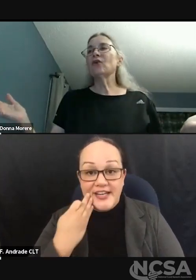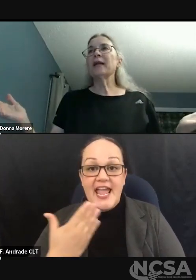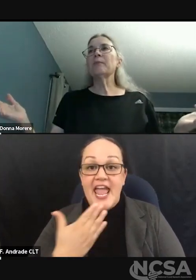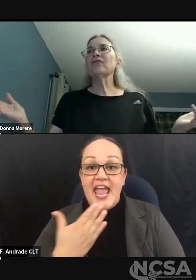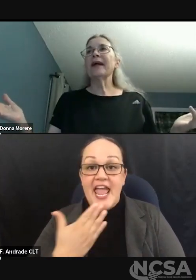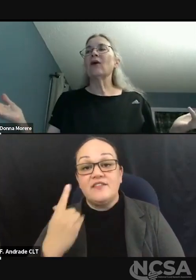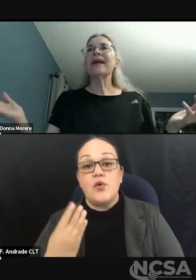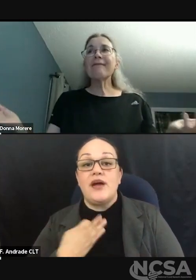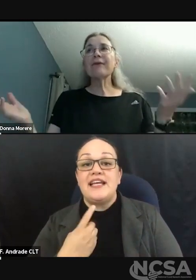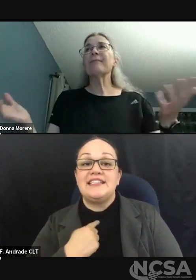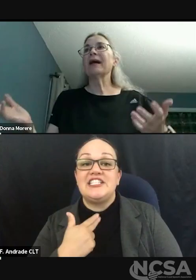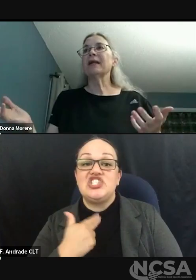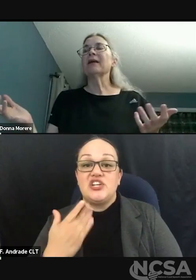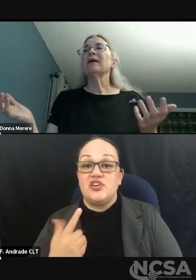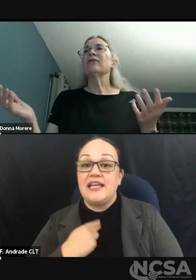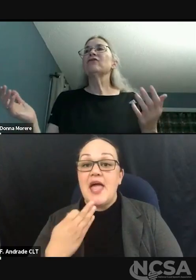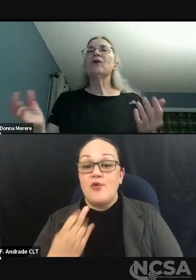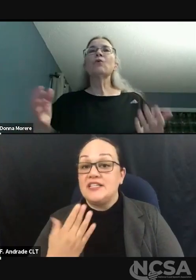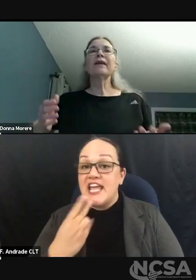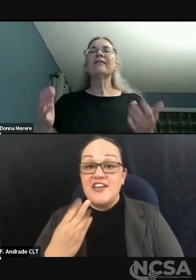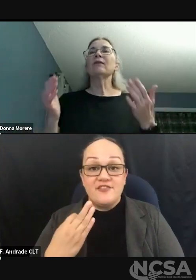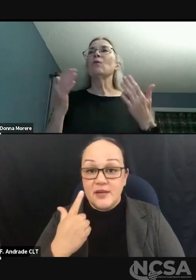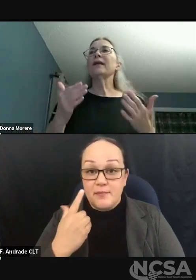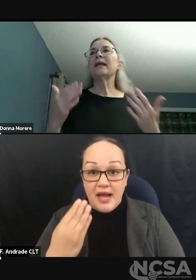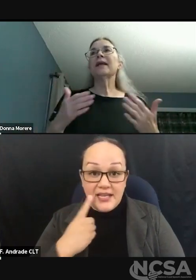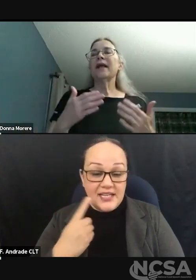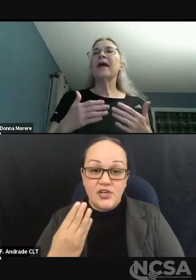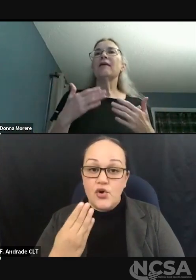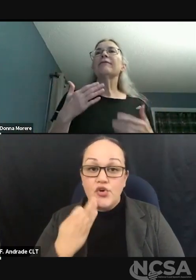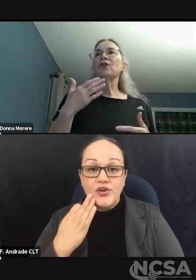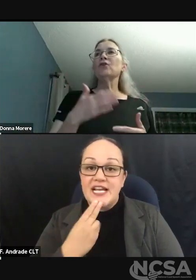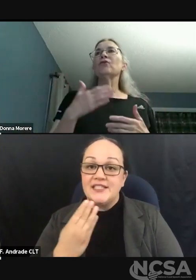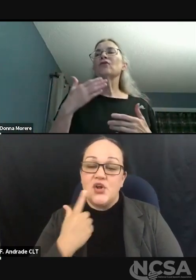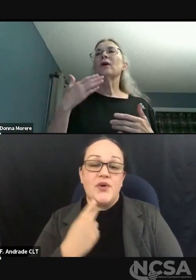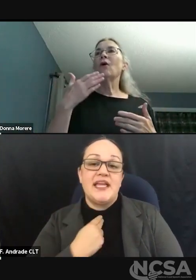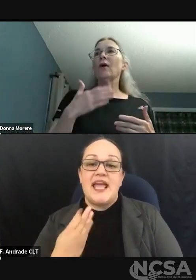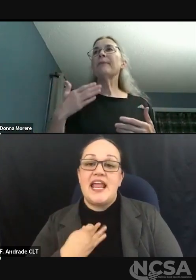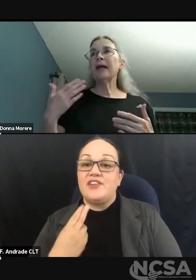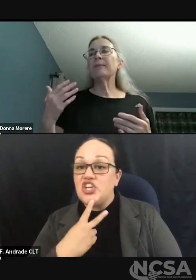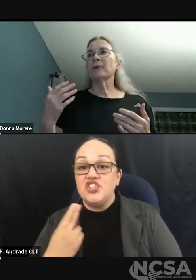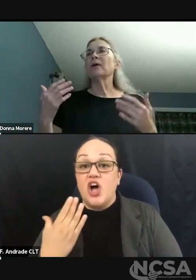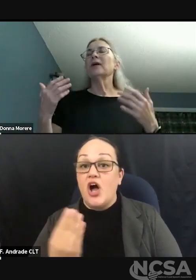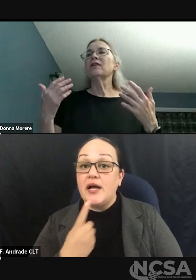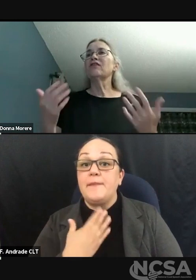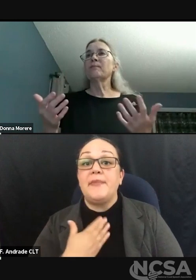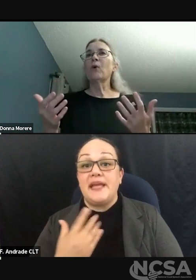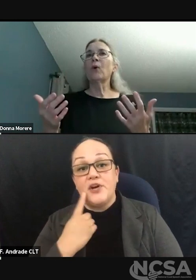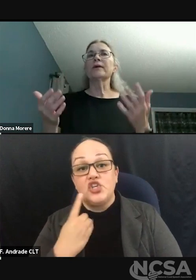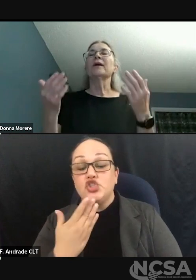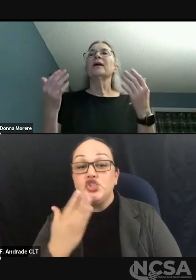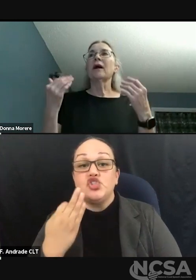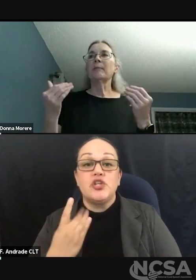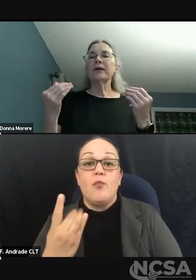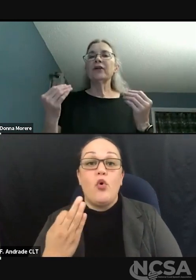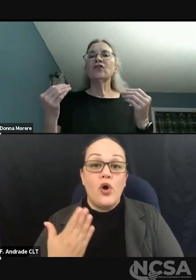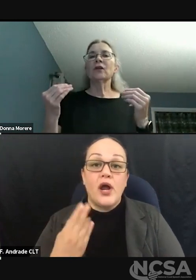cameras now, everybody. There's no reason we can't have cues on paper to support comprehension